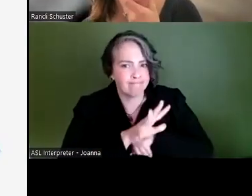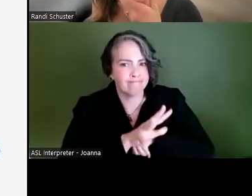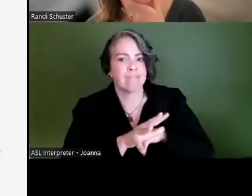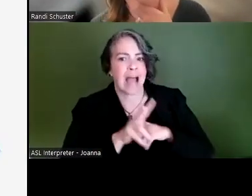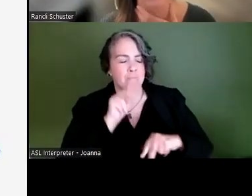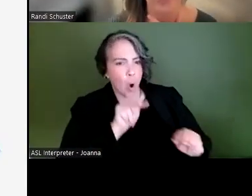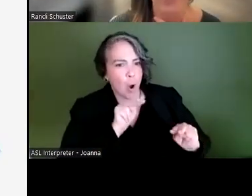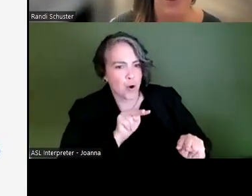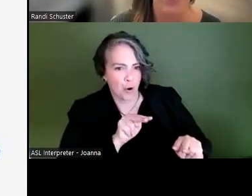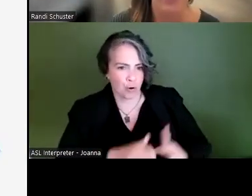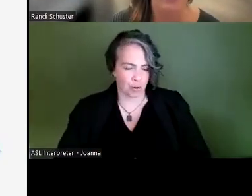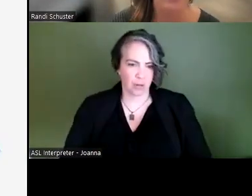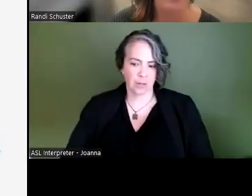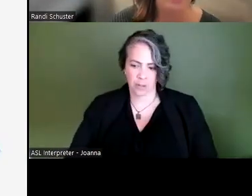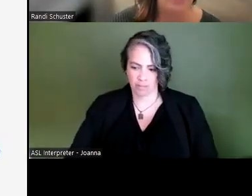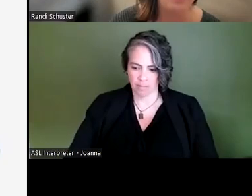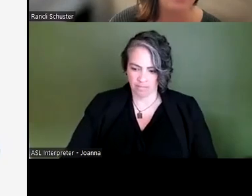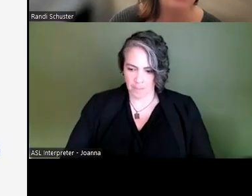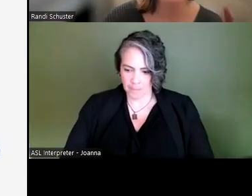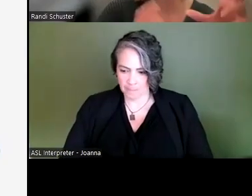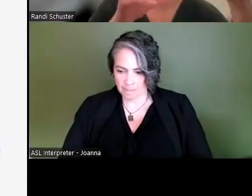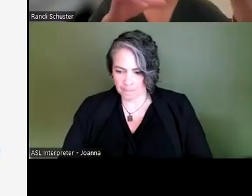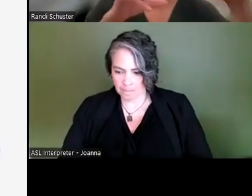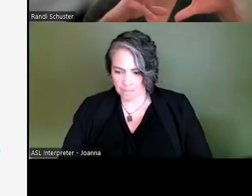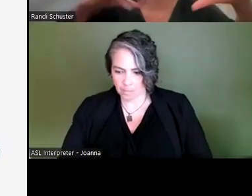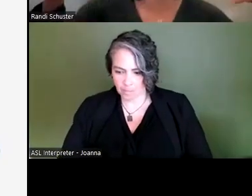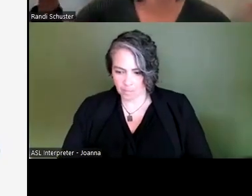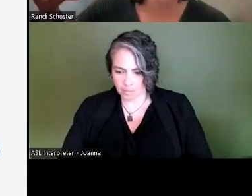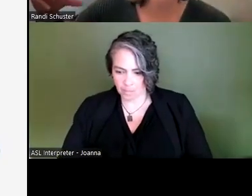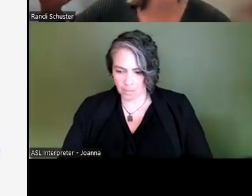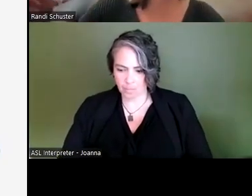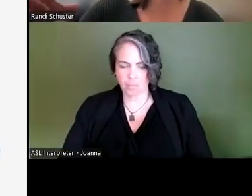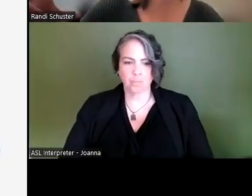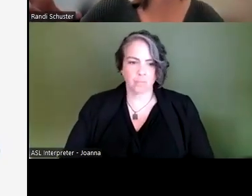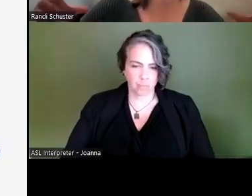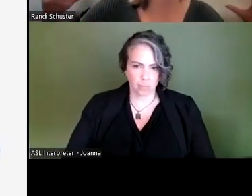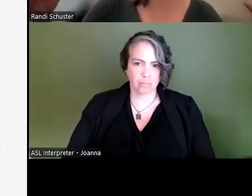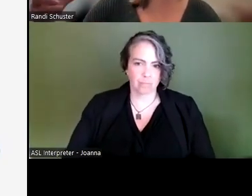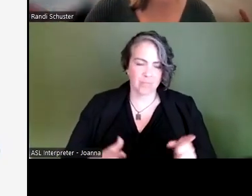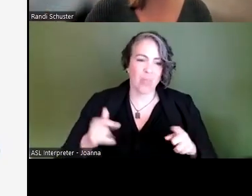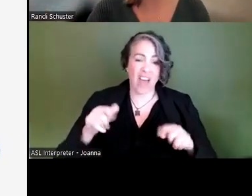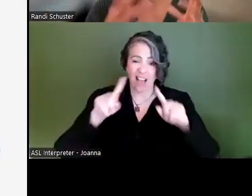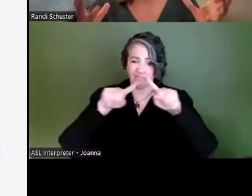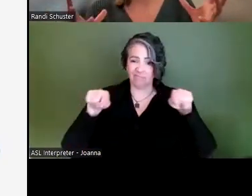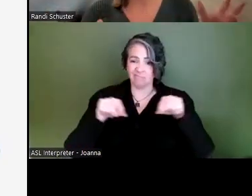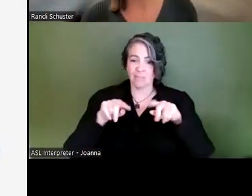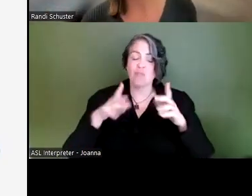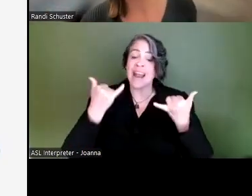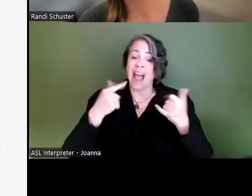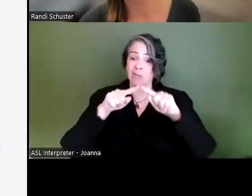a current evolution. So this triangle is moving into a diamond, but in it's